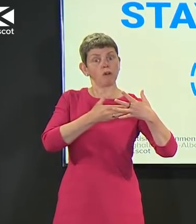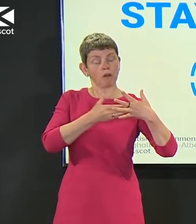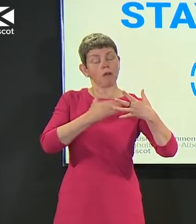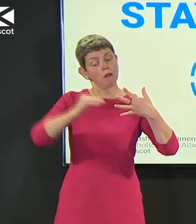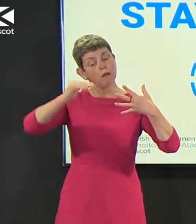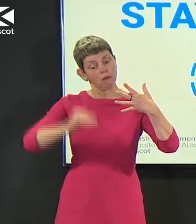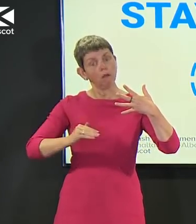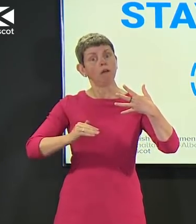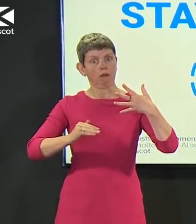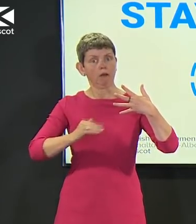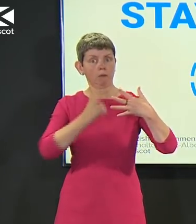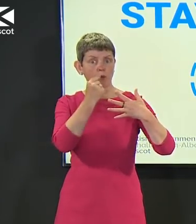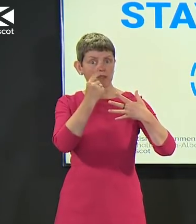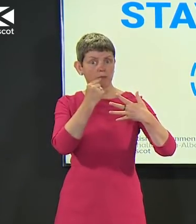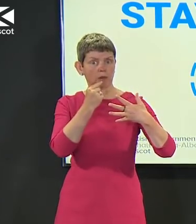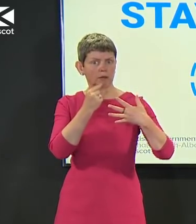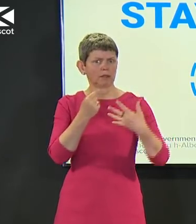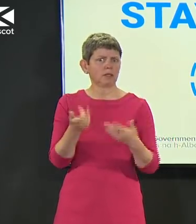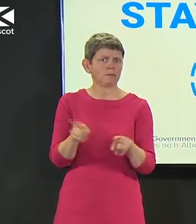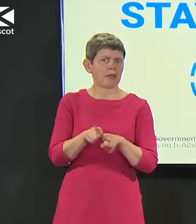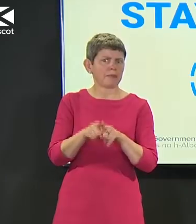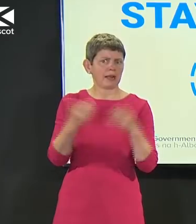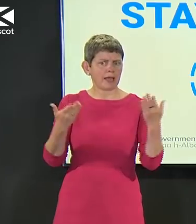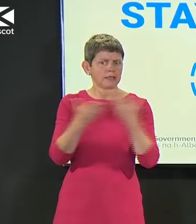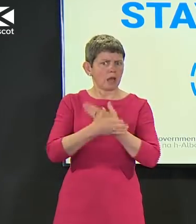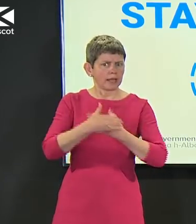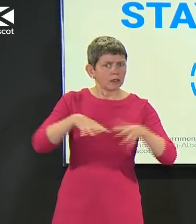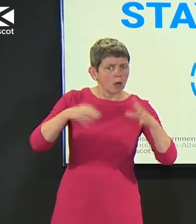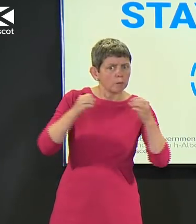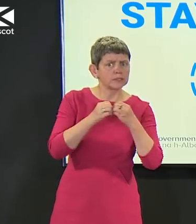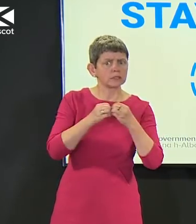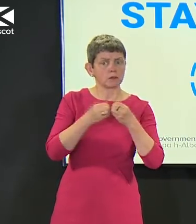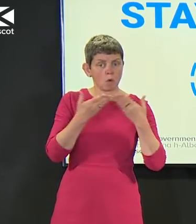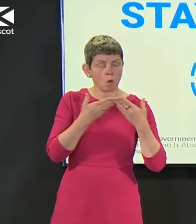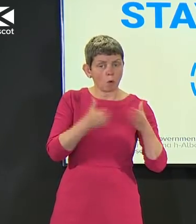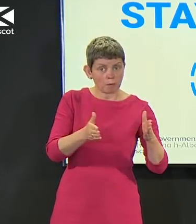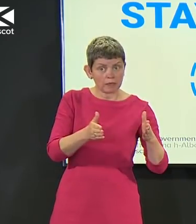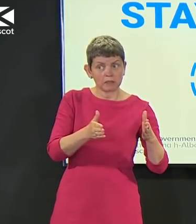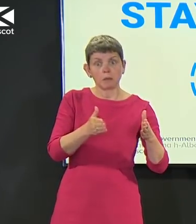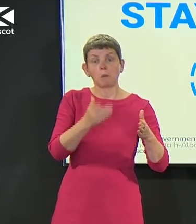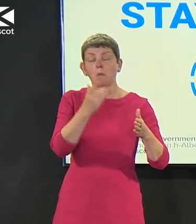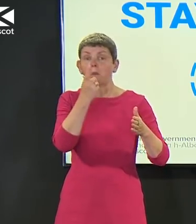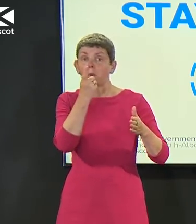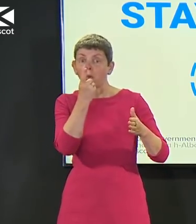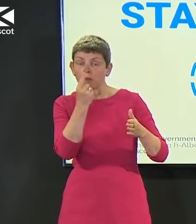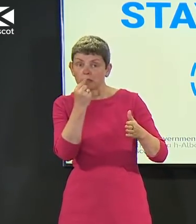want to see venues like nightclubs open again and all of us want to be able to have bigger groups